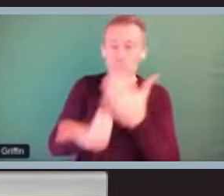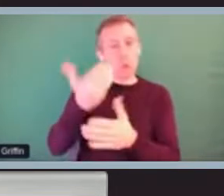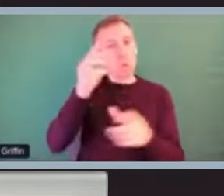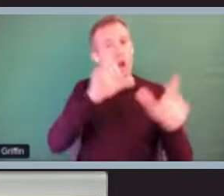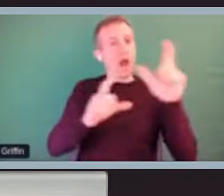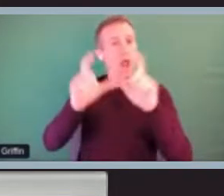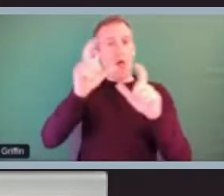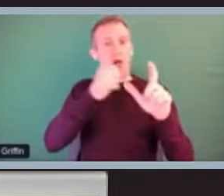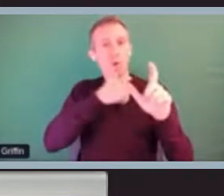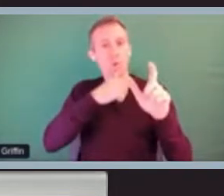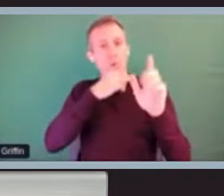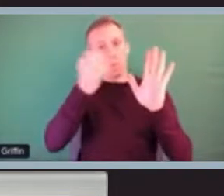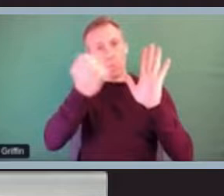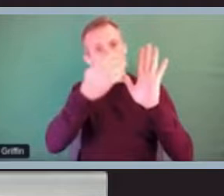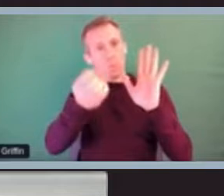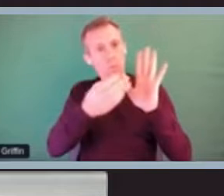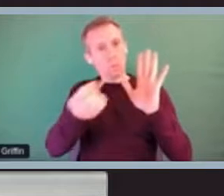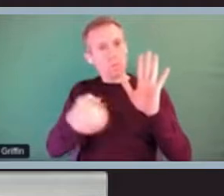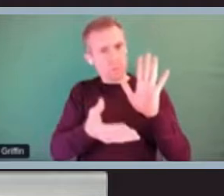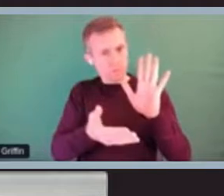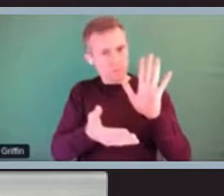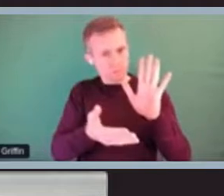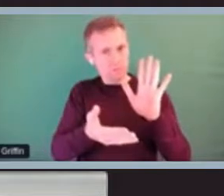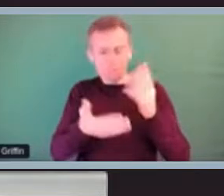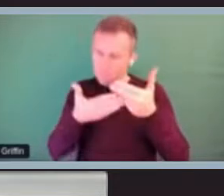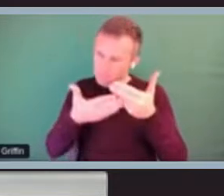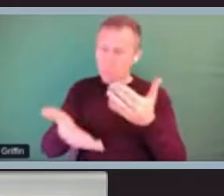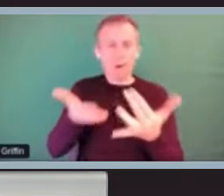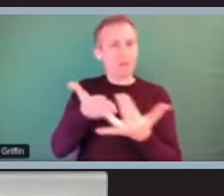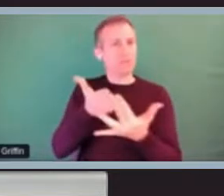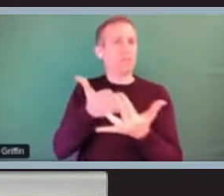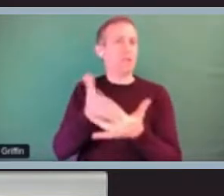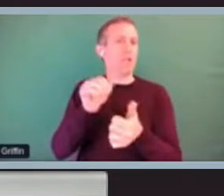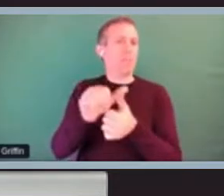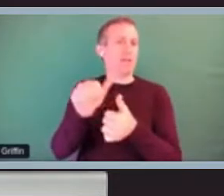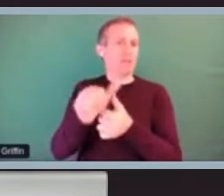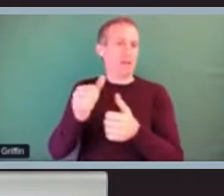When I was redesigning the colour theme for our virtual learning environment, I was frequently